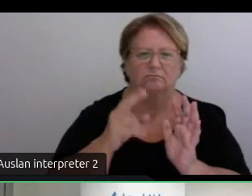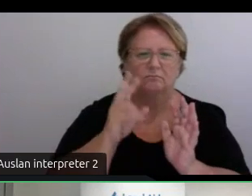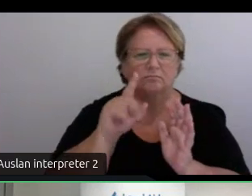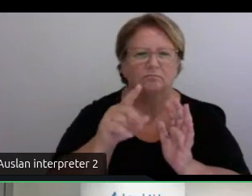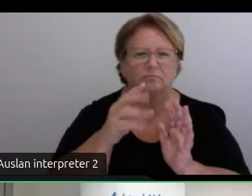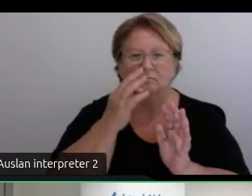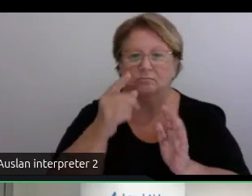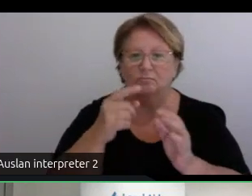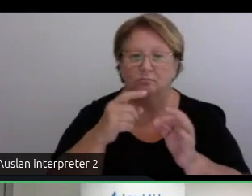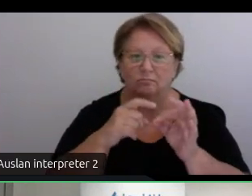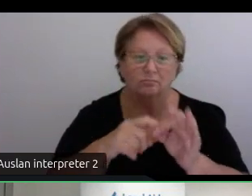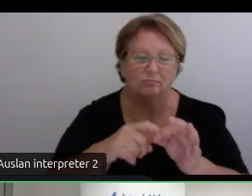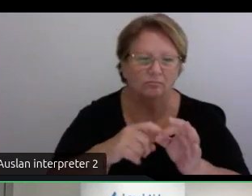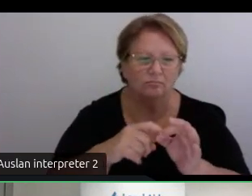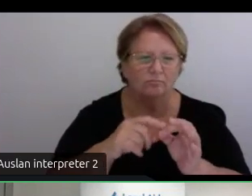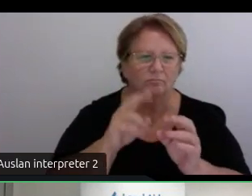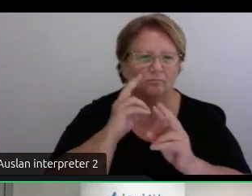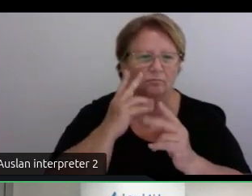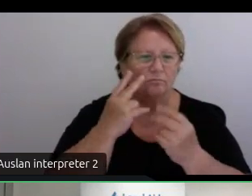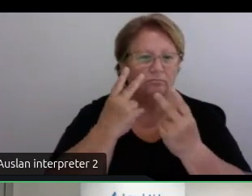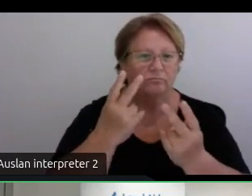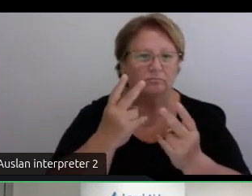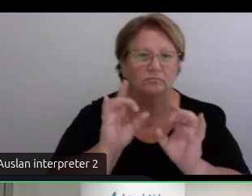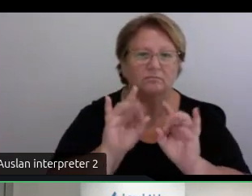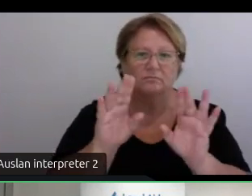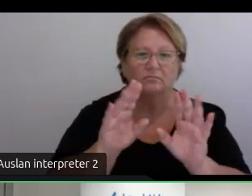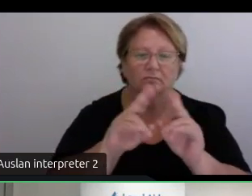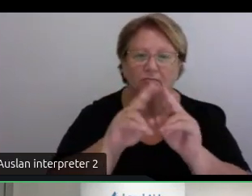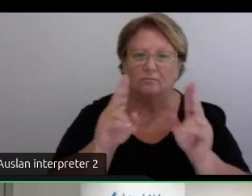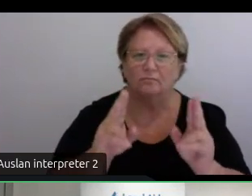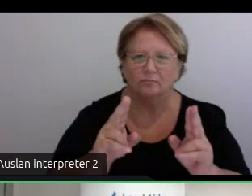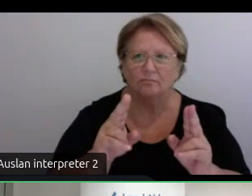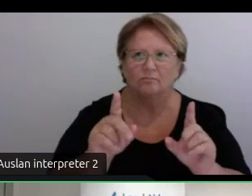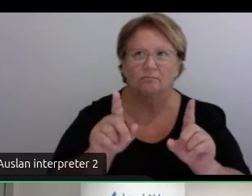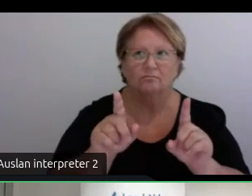seen instances where they've asked that person to go and visit the damaged property which is